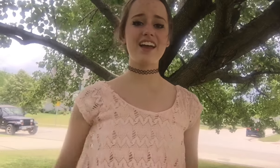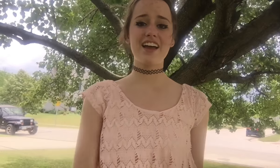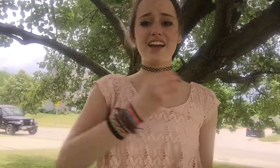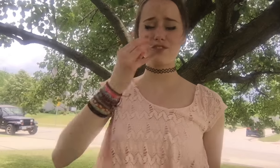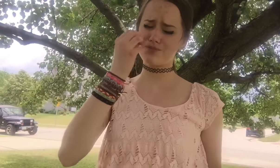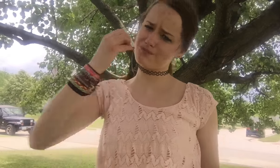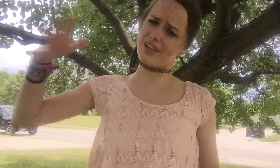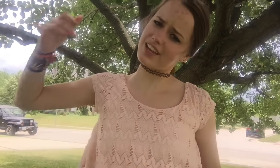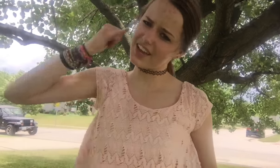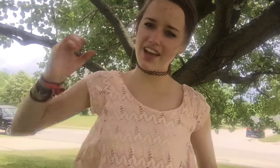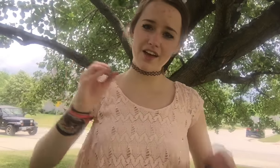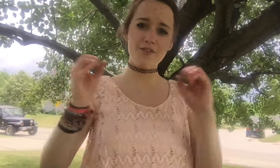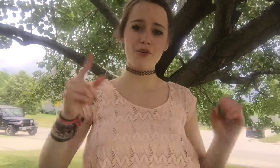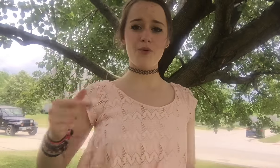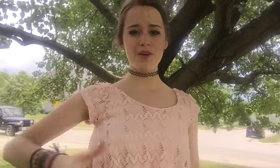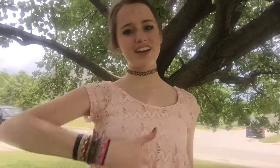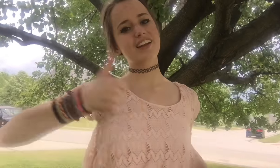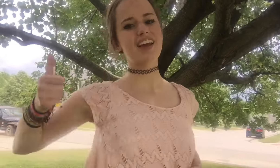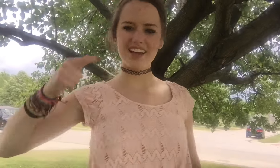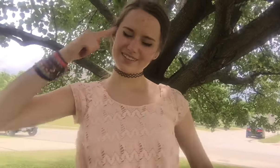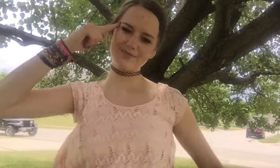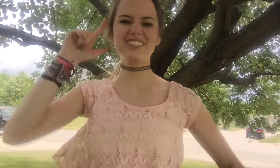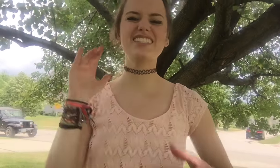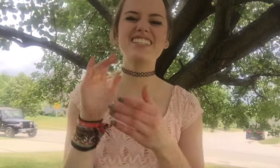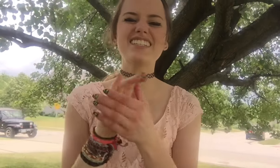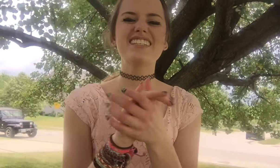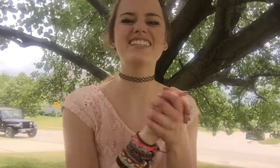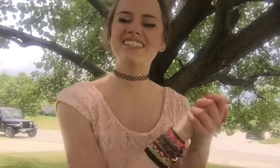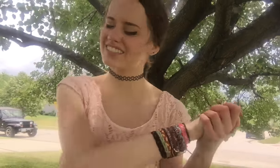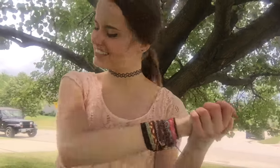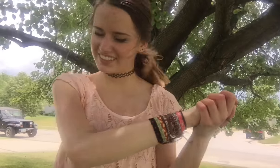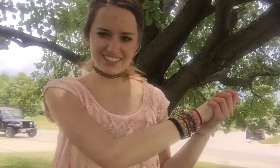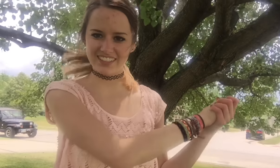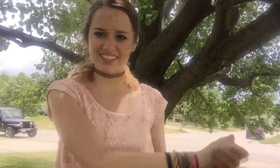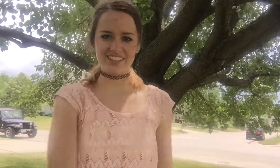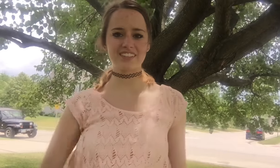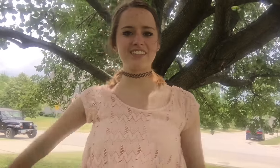and i don't really care if nobody else believes